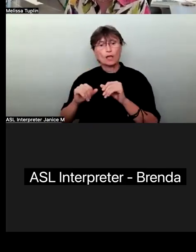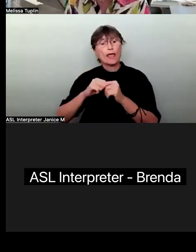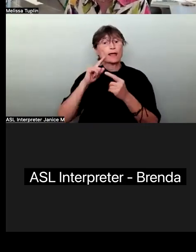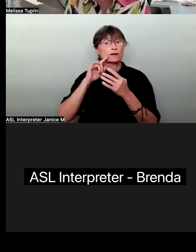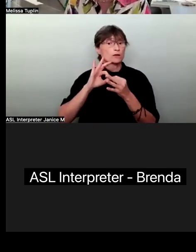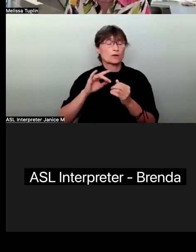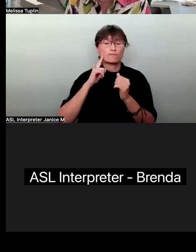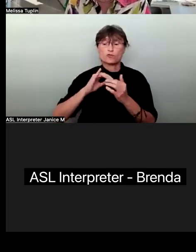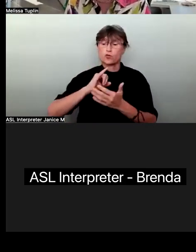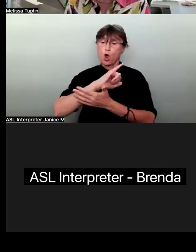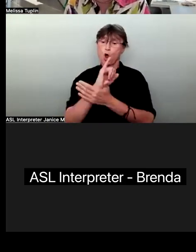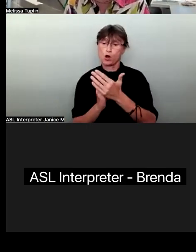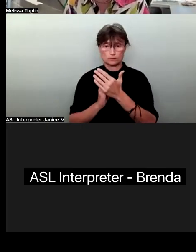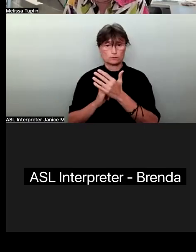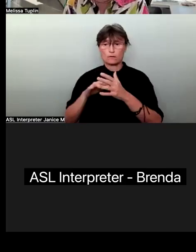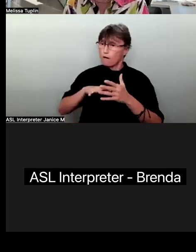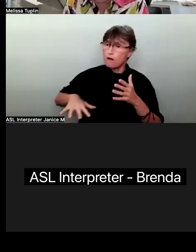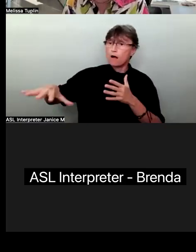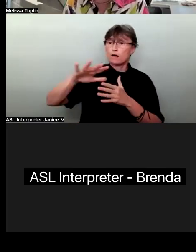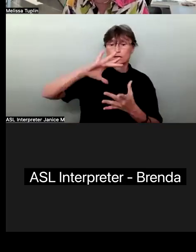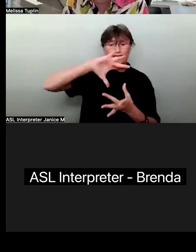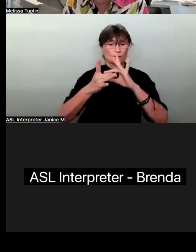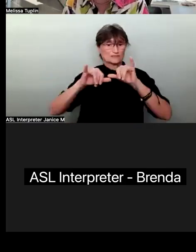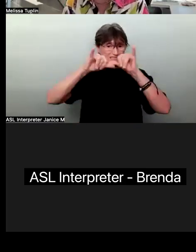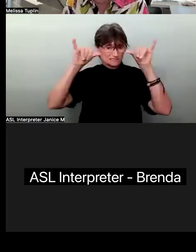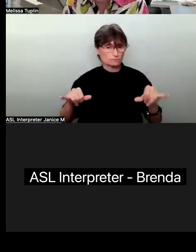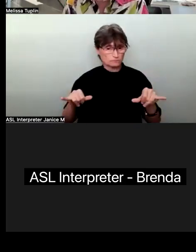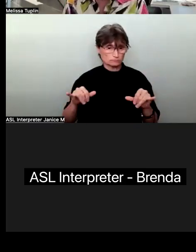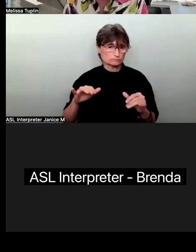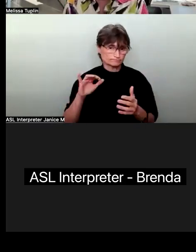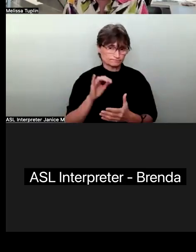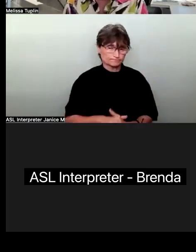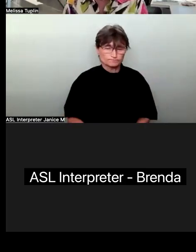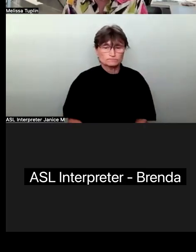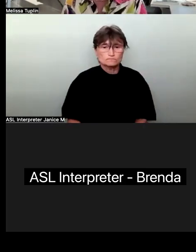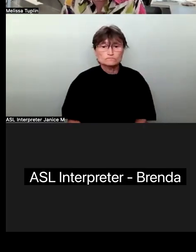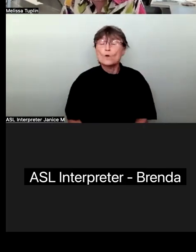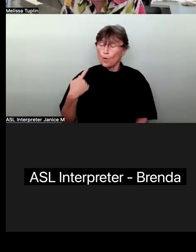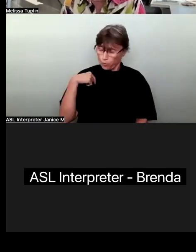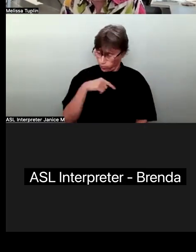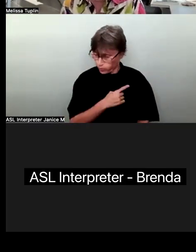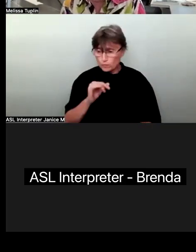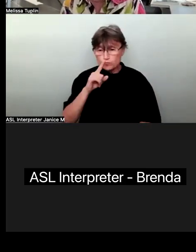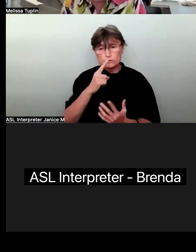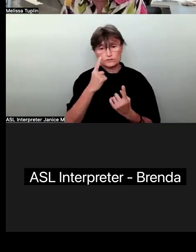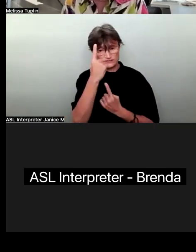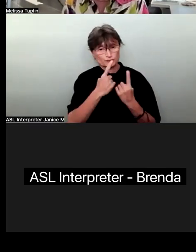ecosystem and the grantees in the operating grant portfolio. So we are taking into consideration